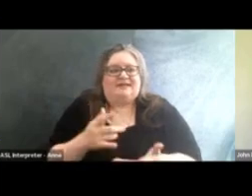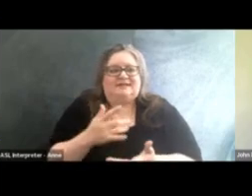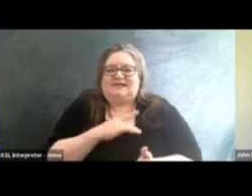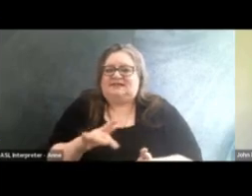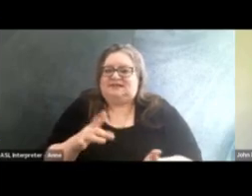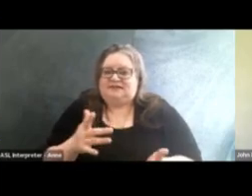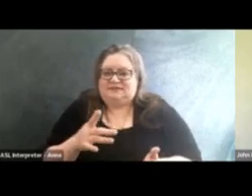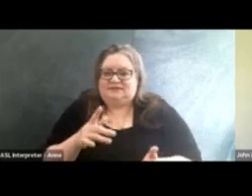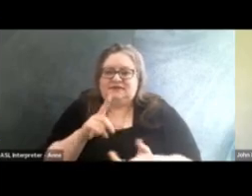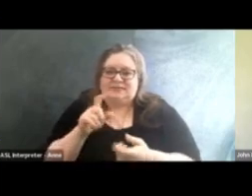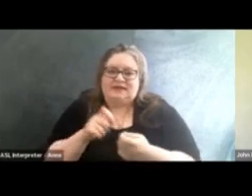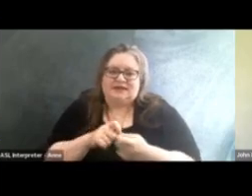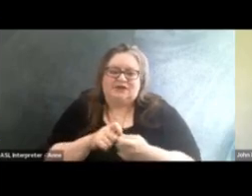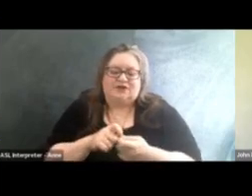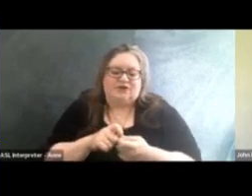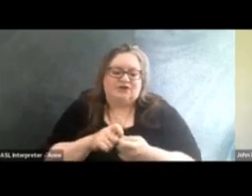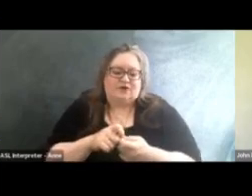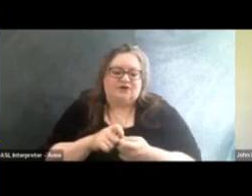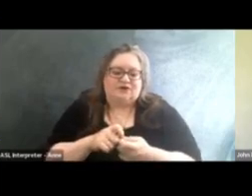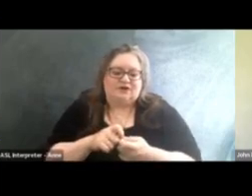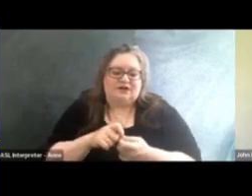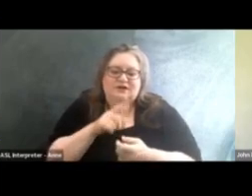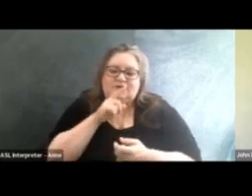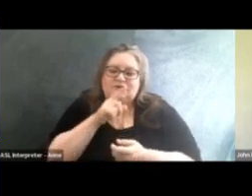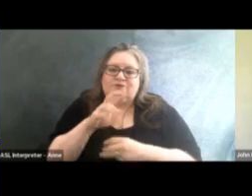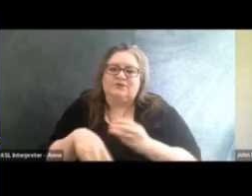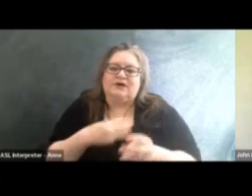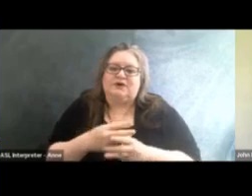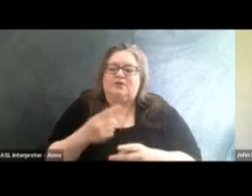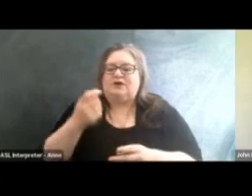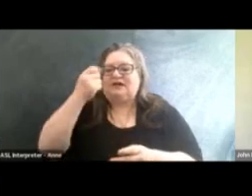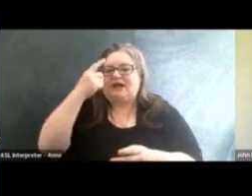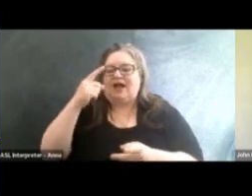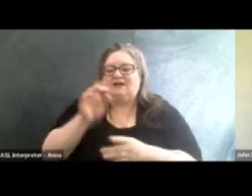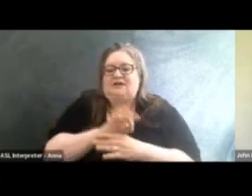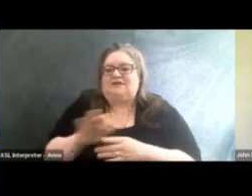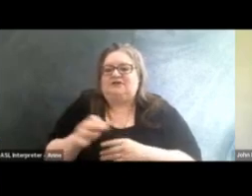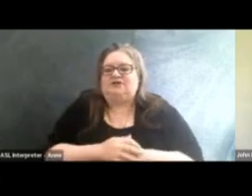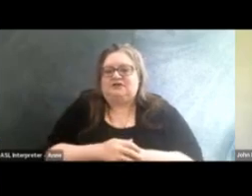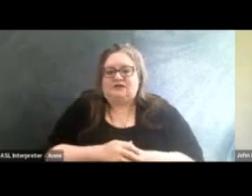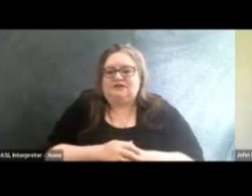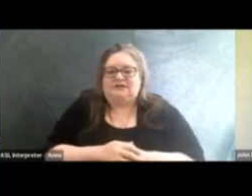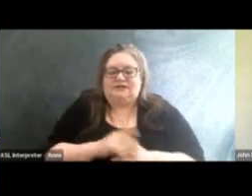particularly in real world cognitive function. Neuropsychological testing is done in a very pristine